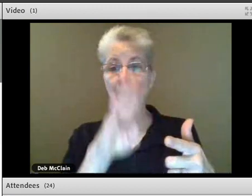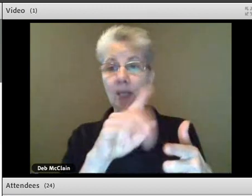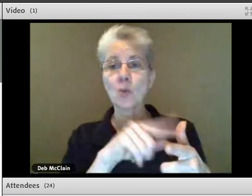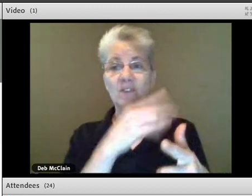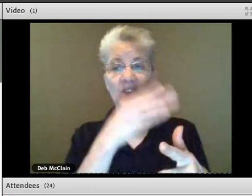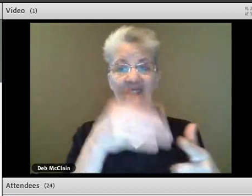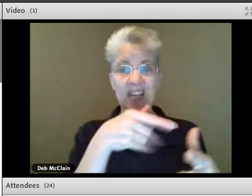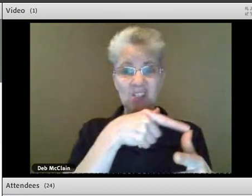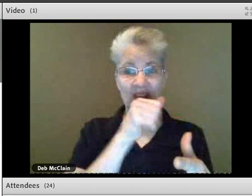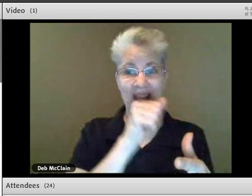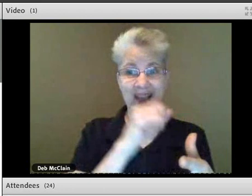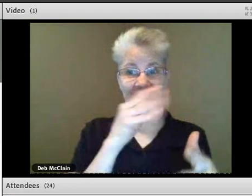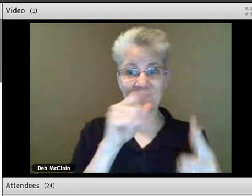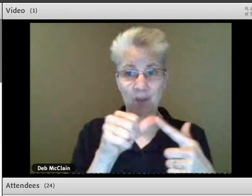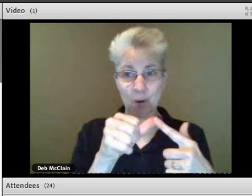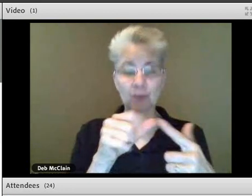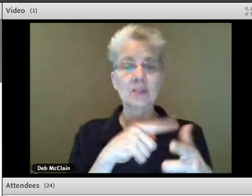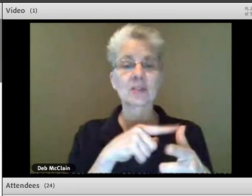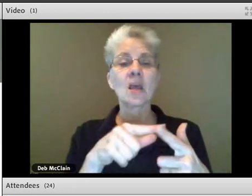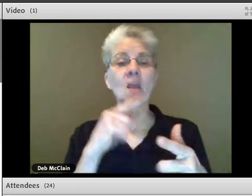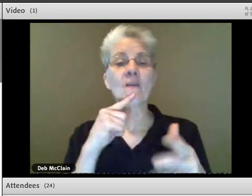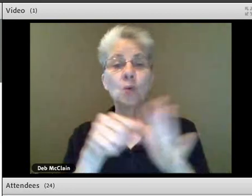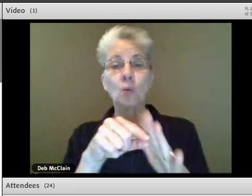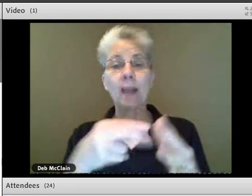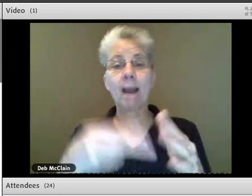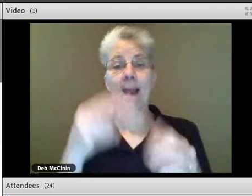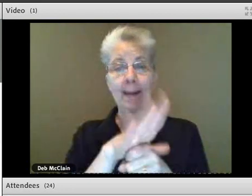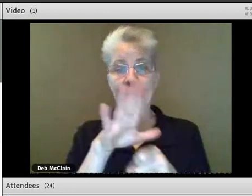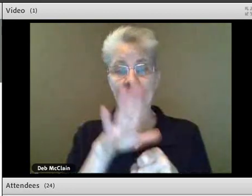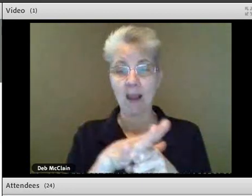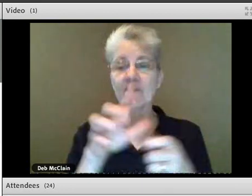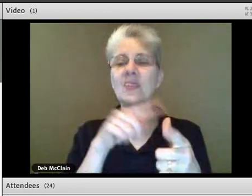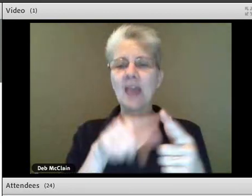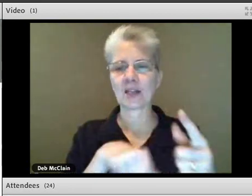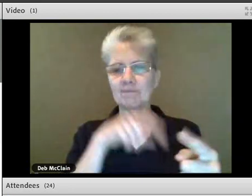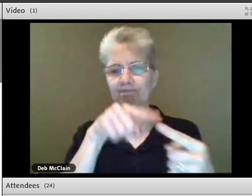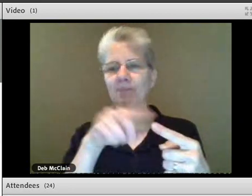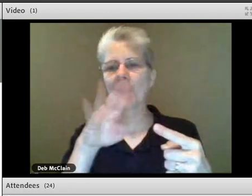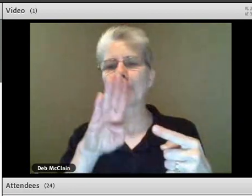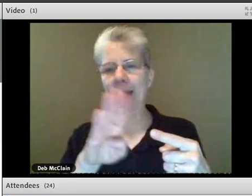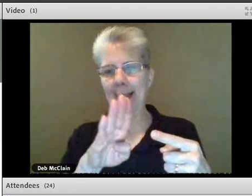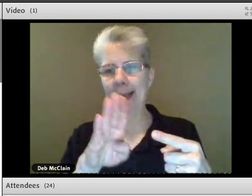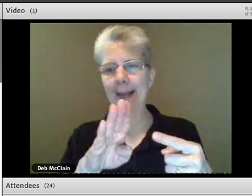you graded high enough on the assessment or making sure they've read all the materials,